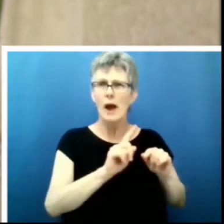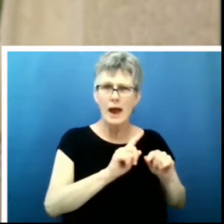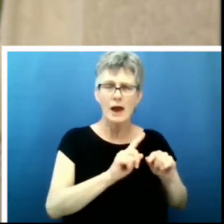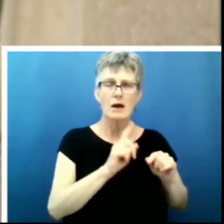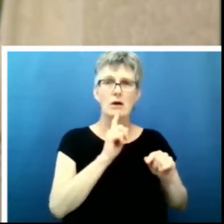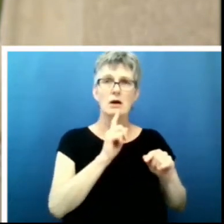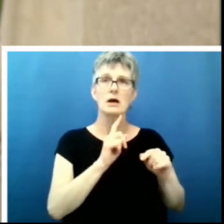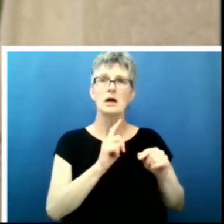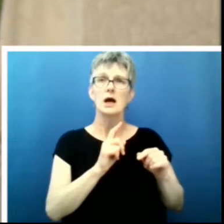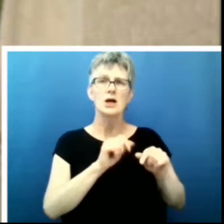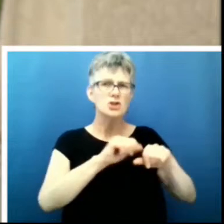What movement?